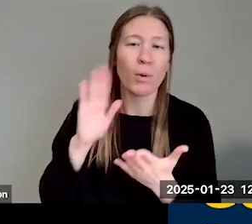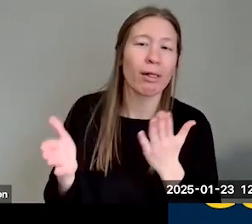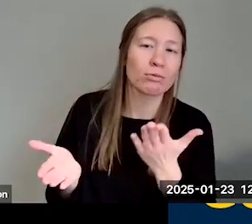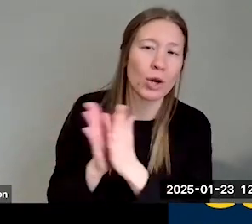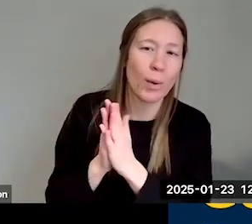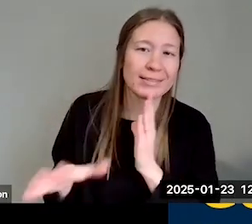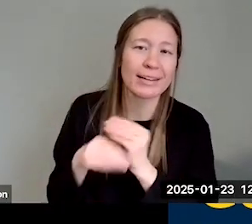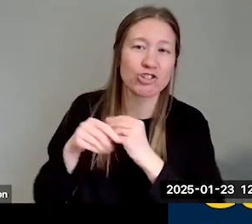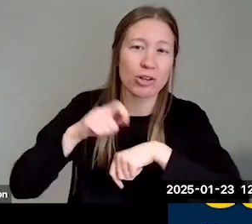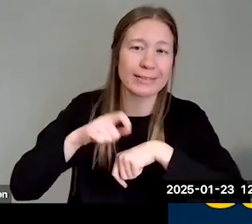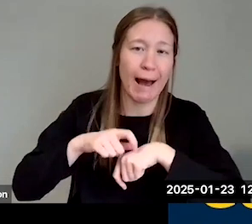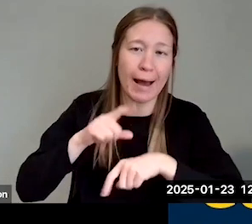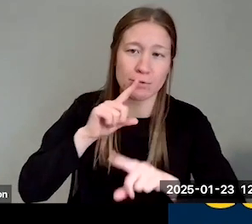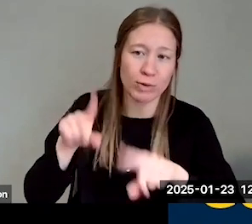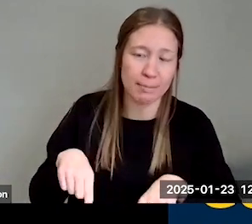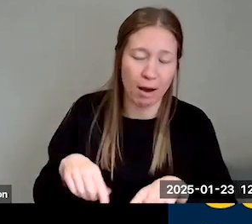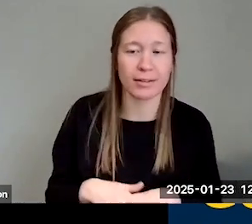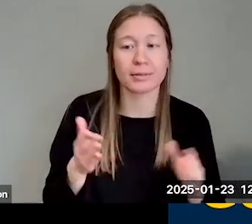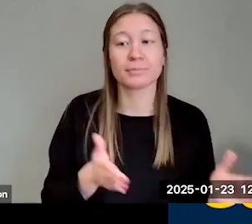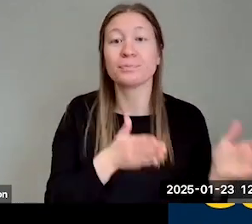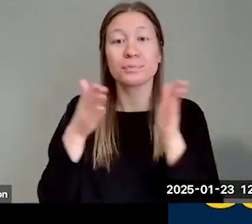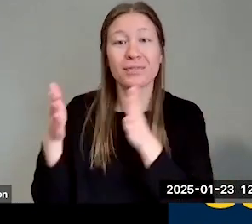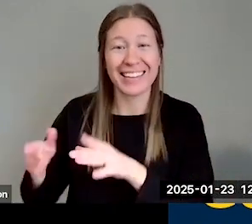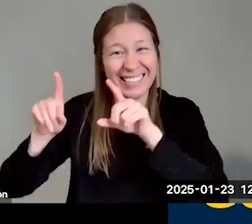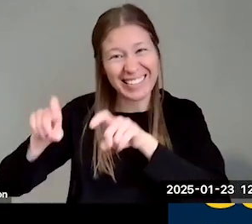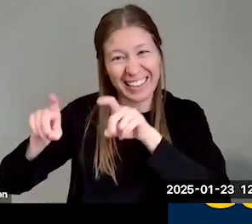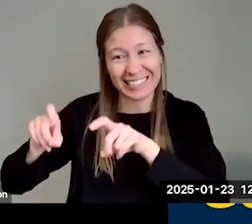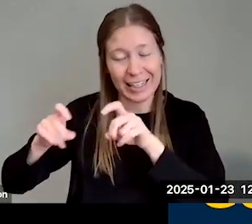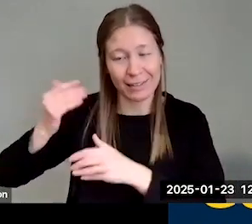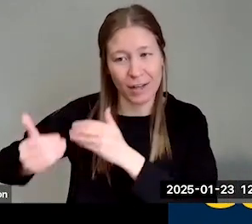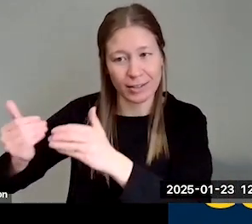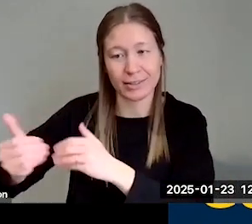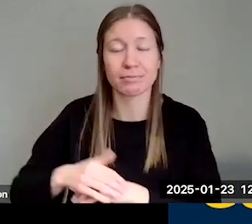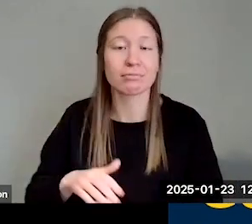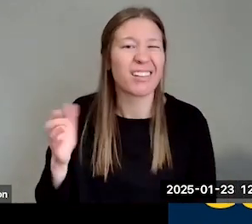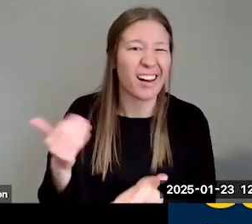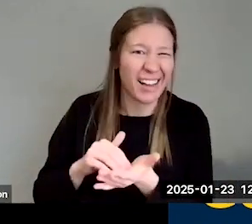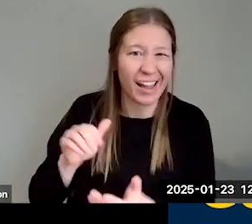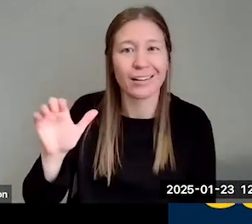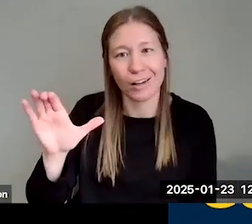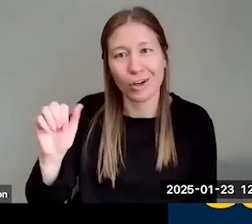In the testing phase, again, ASL and CART, there might be breaks necessary,